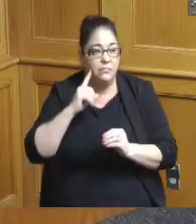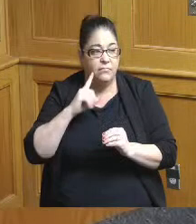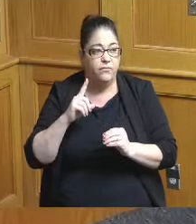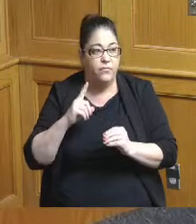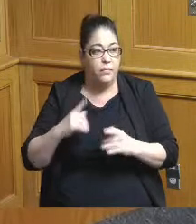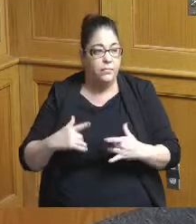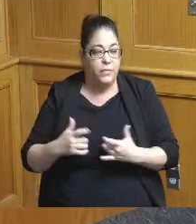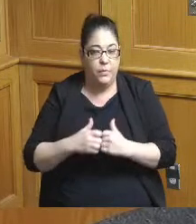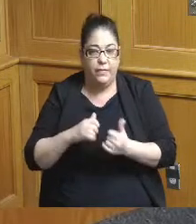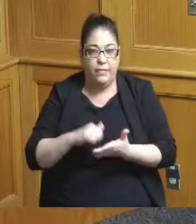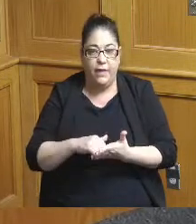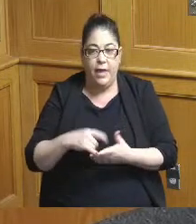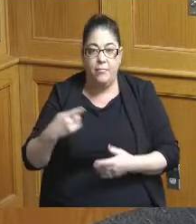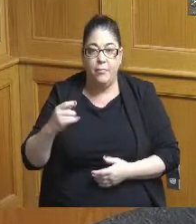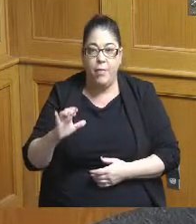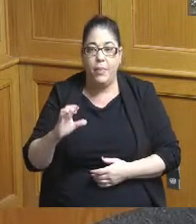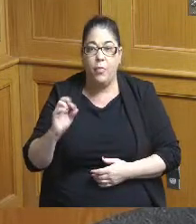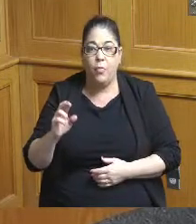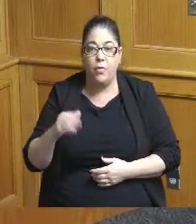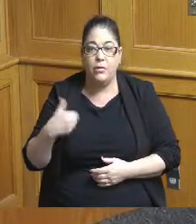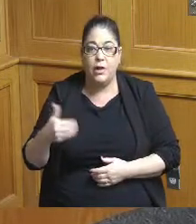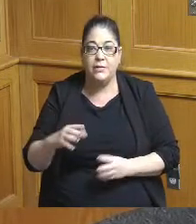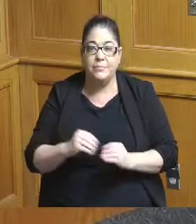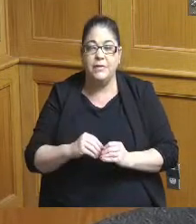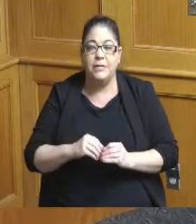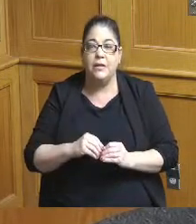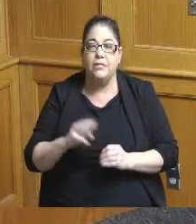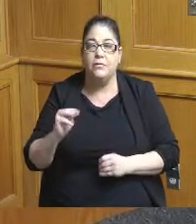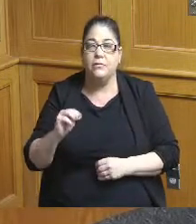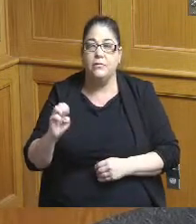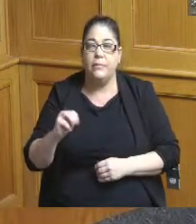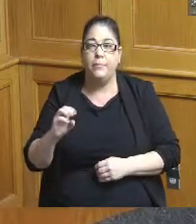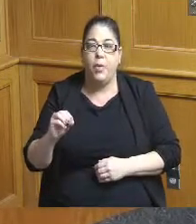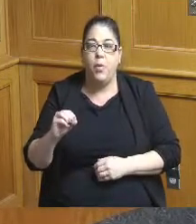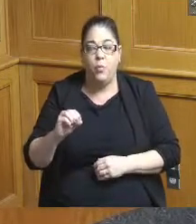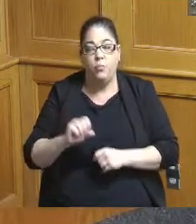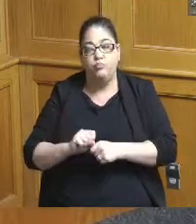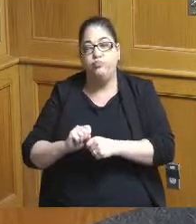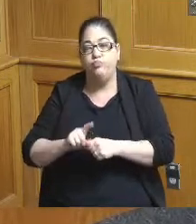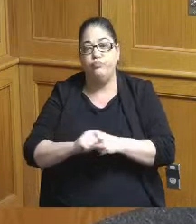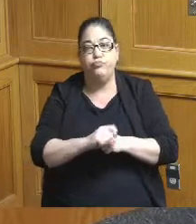we can do it publicly or we can you know send a memo in and it will show but I would like to do